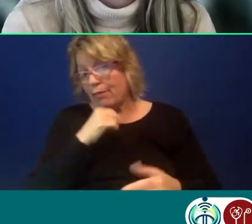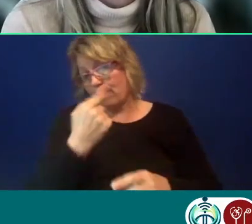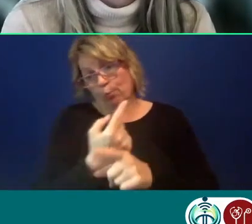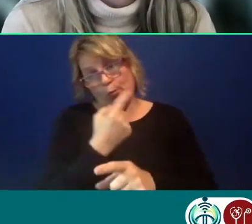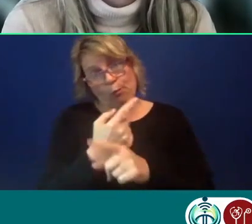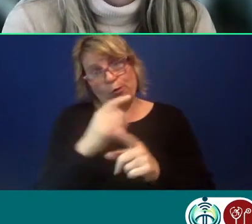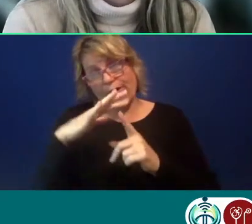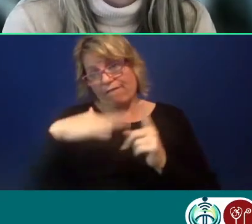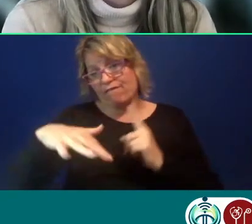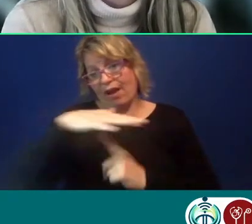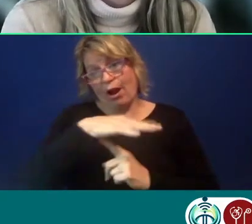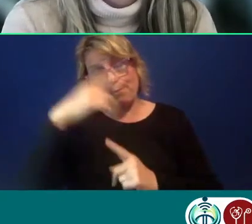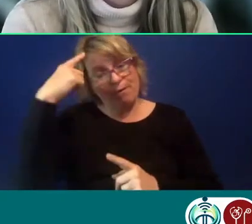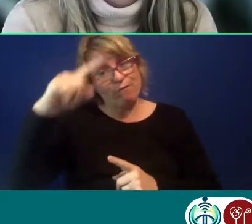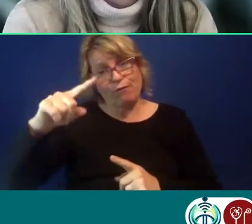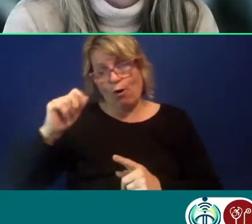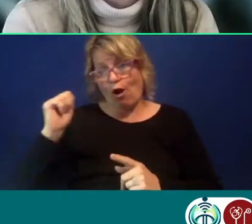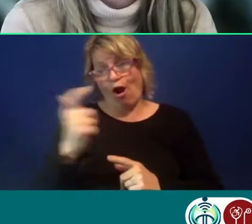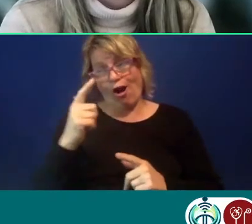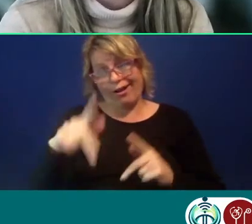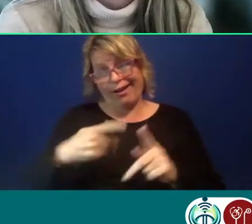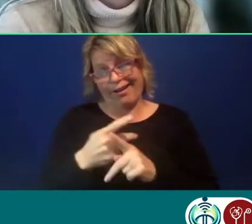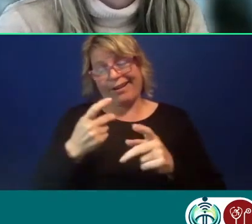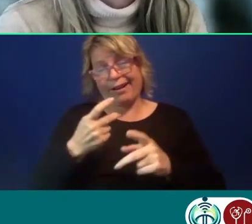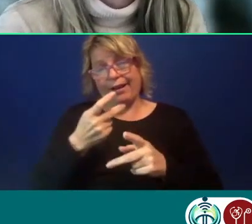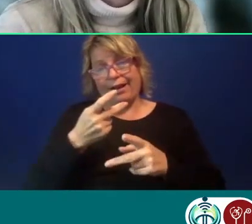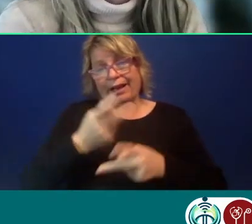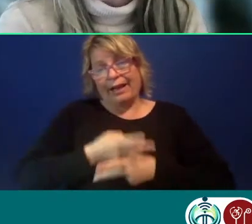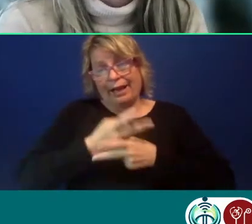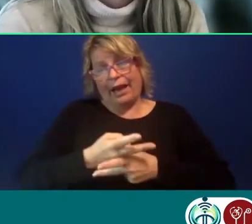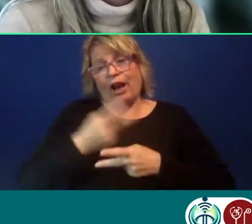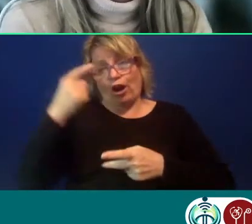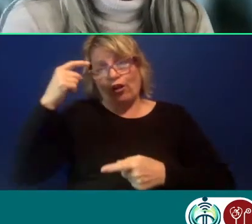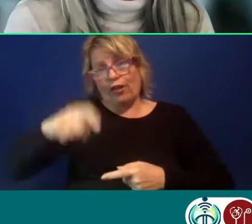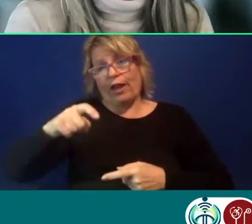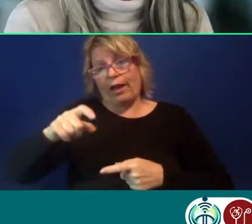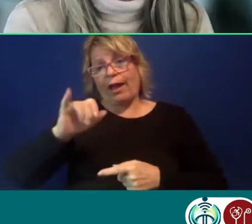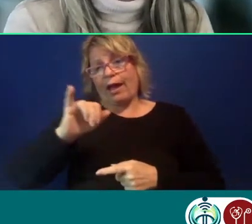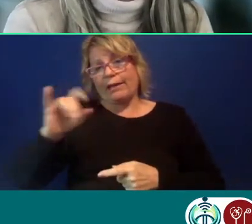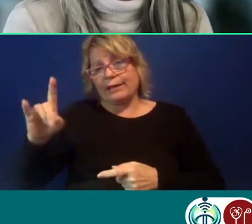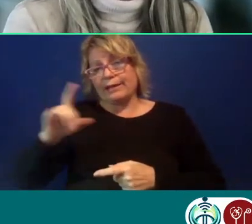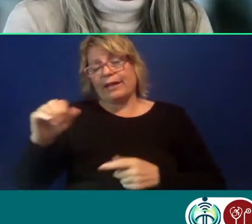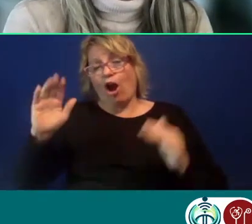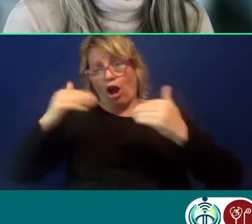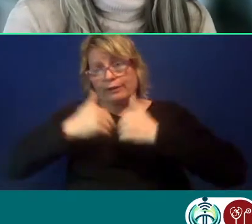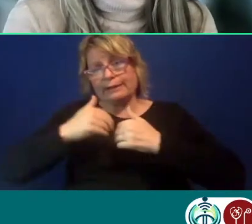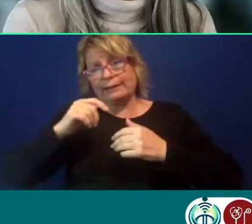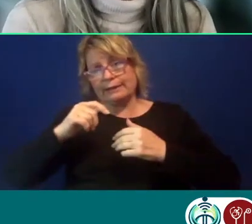for all types of care that autistic and IDD individuals require. For example, a lot of